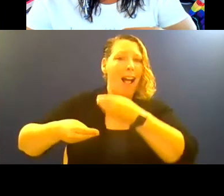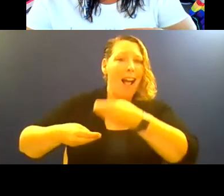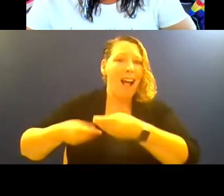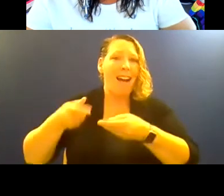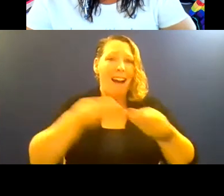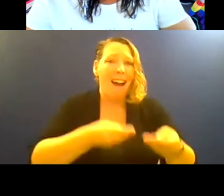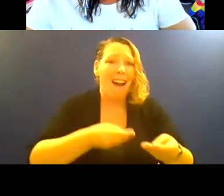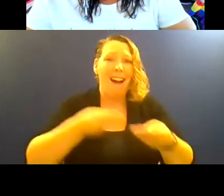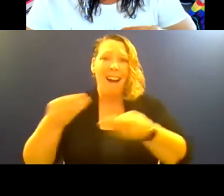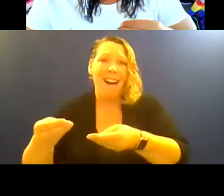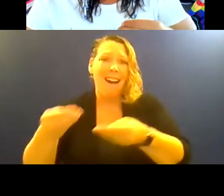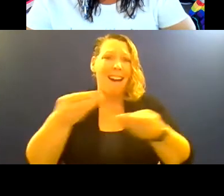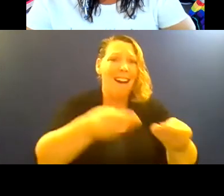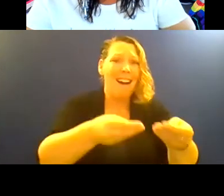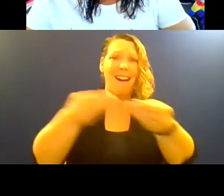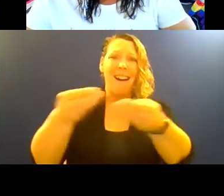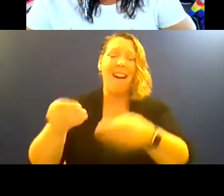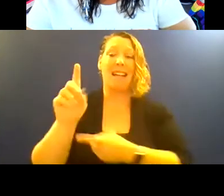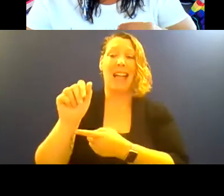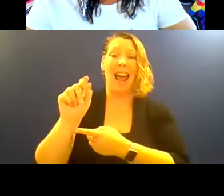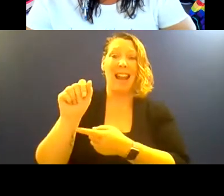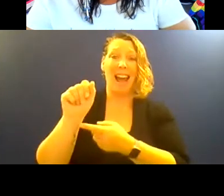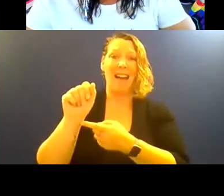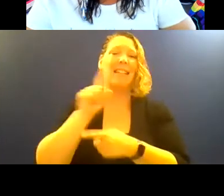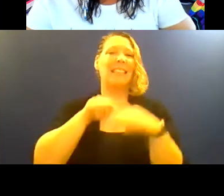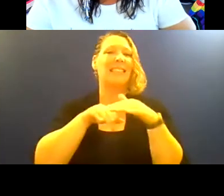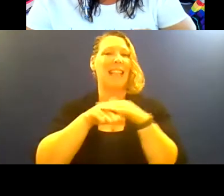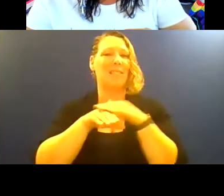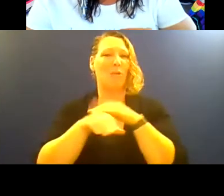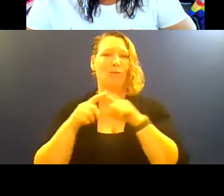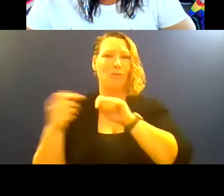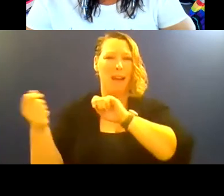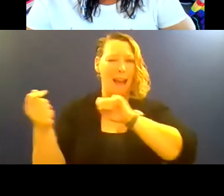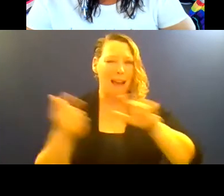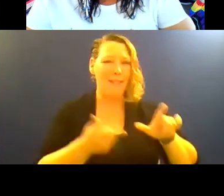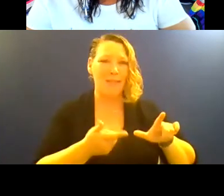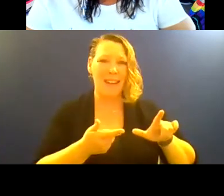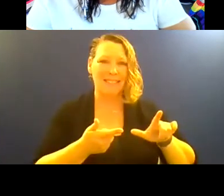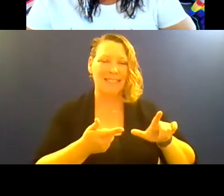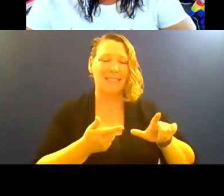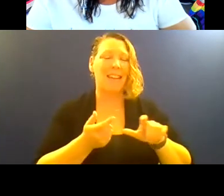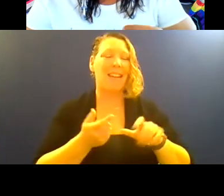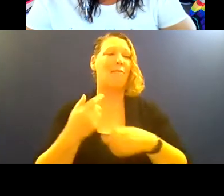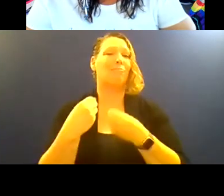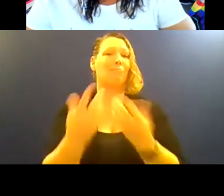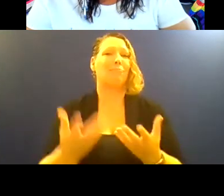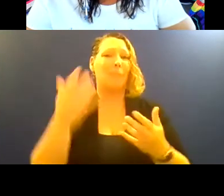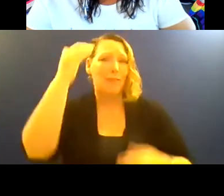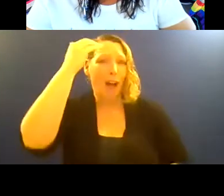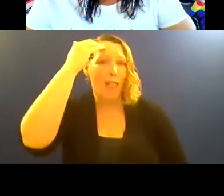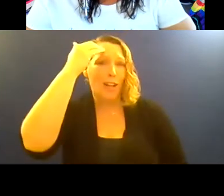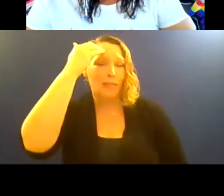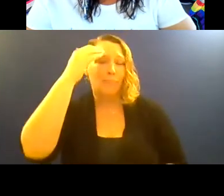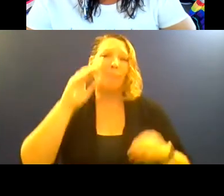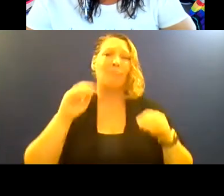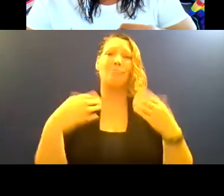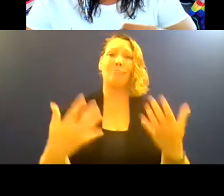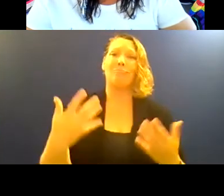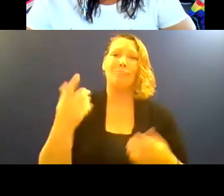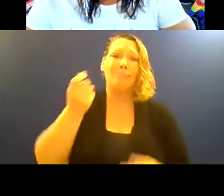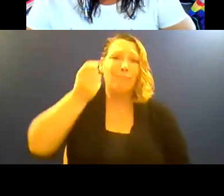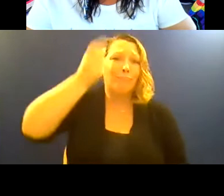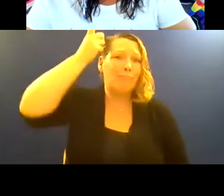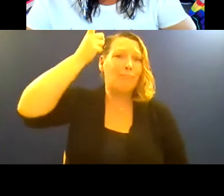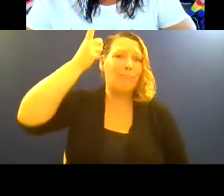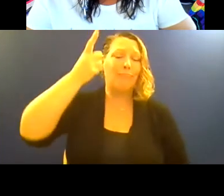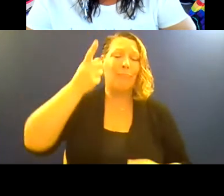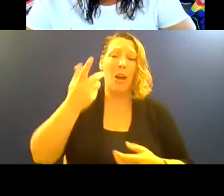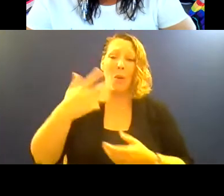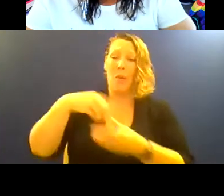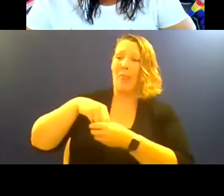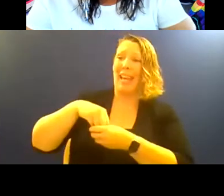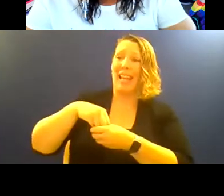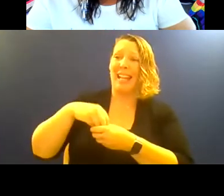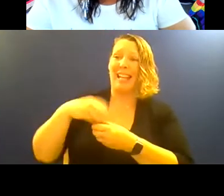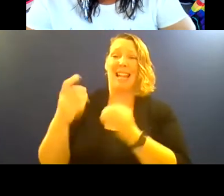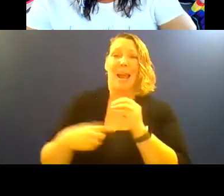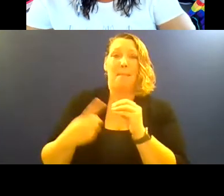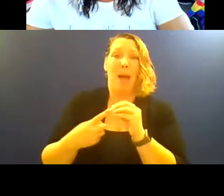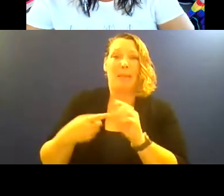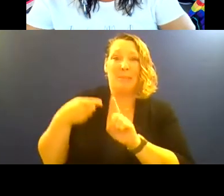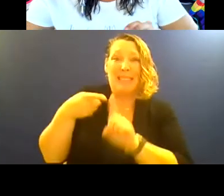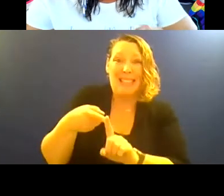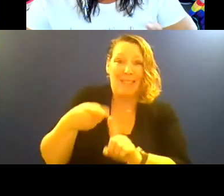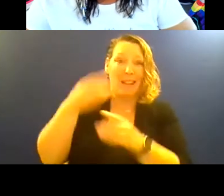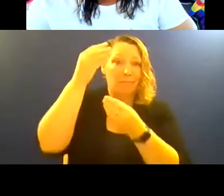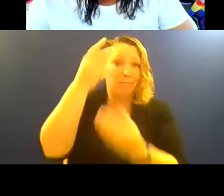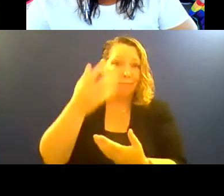And I'm thinking about data as accessible to everyone. It produces knowledge, it produces understanding, within and about, a particular context.